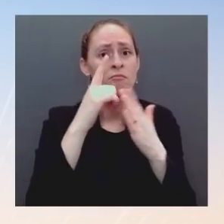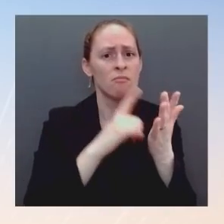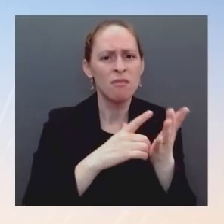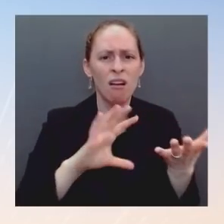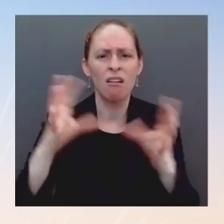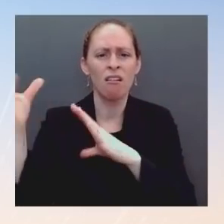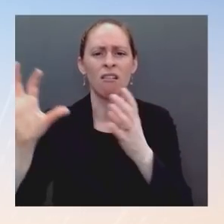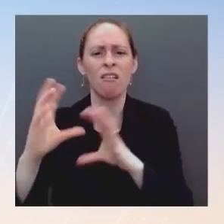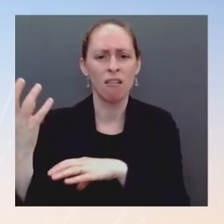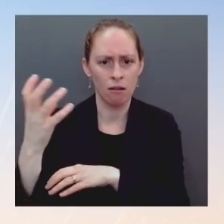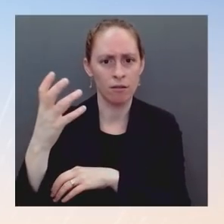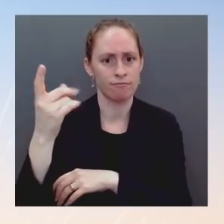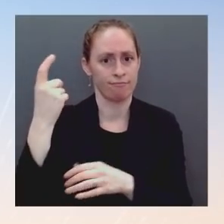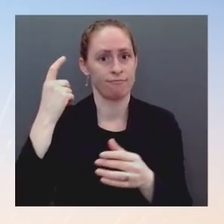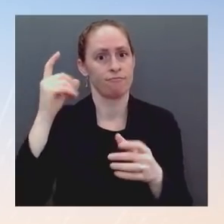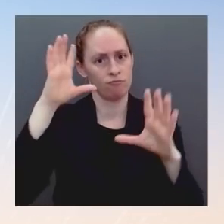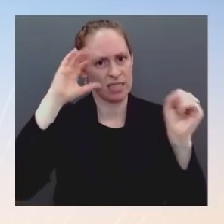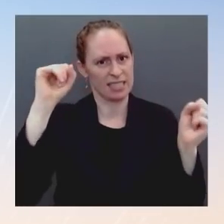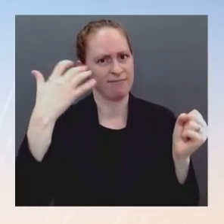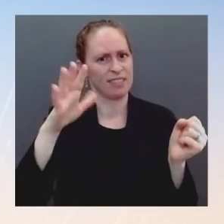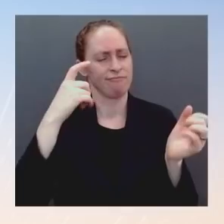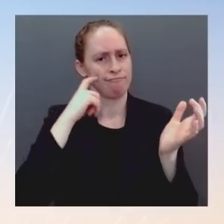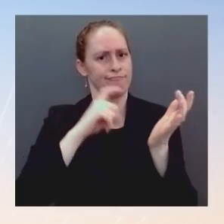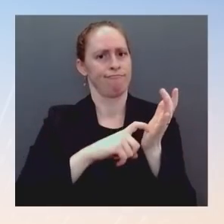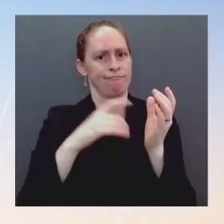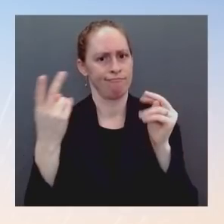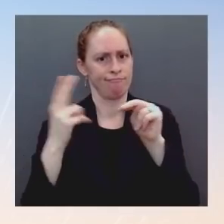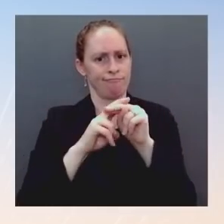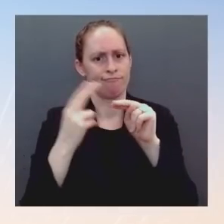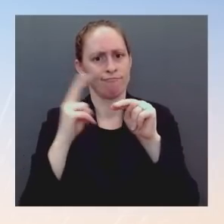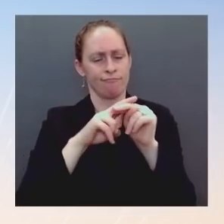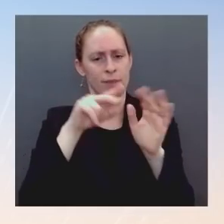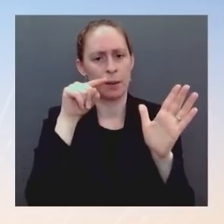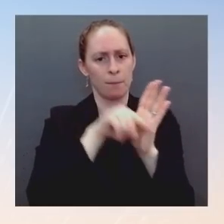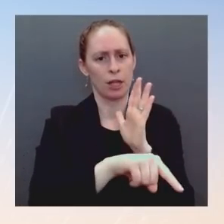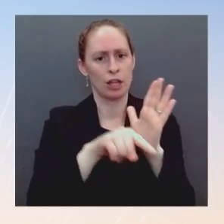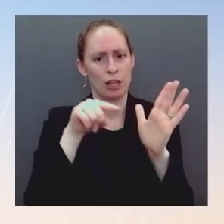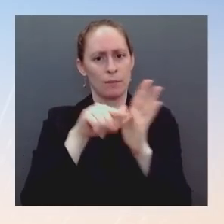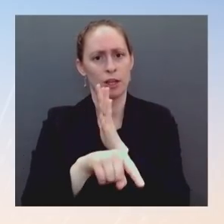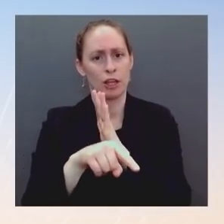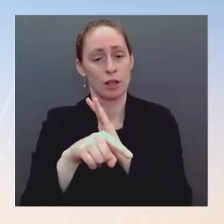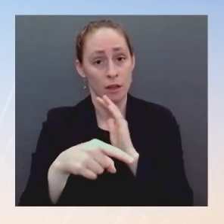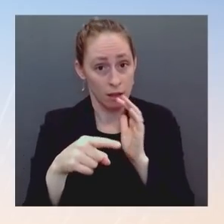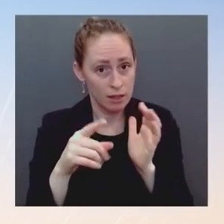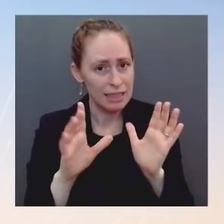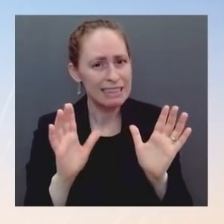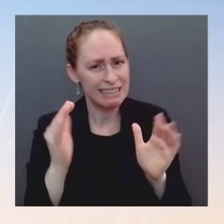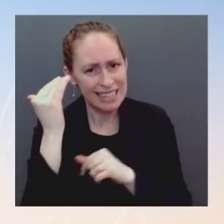that has been released to date. There has been city -- some city data, of course, which is important to focus on and talk about.